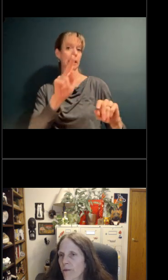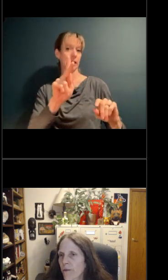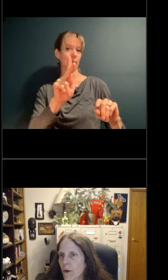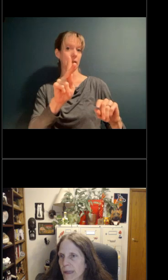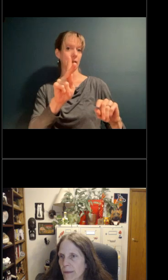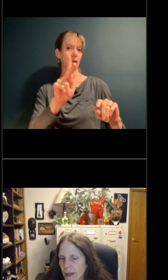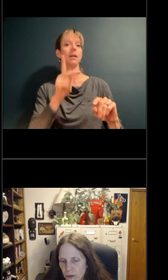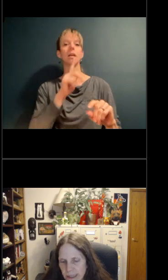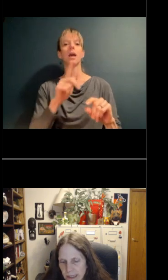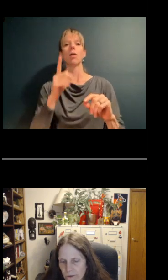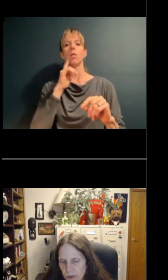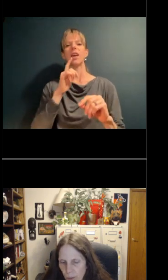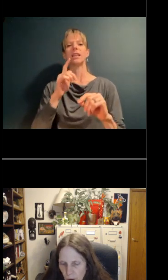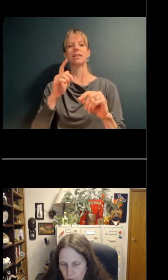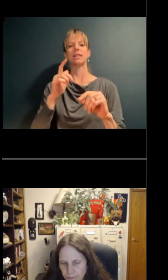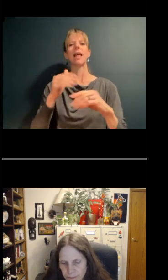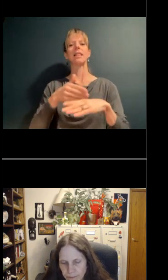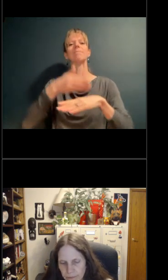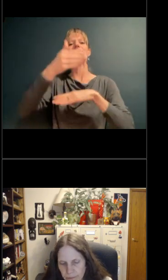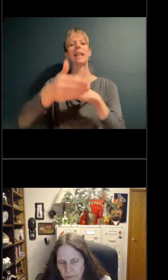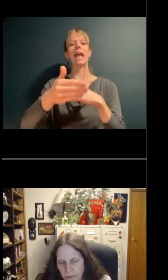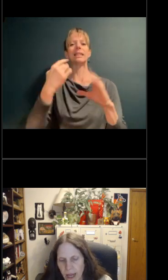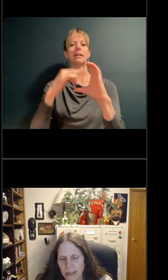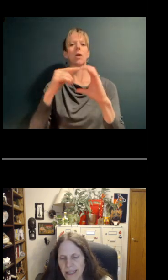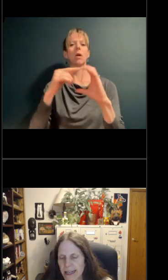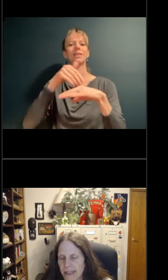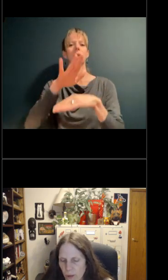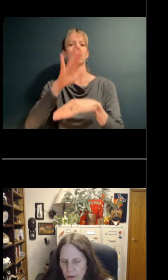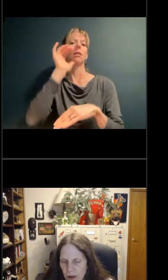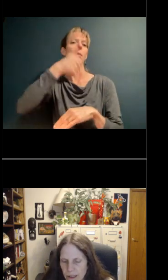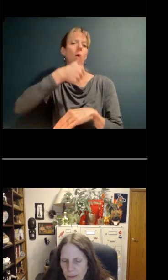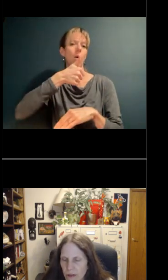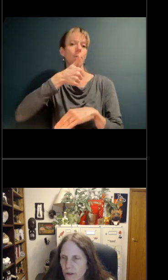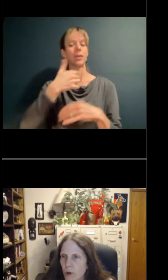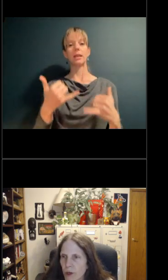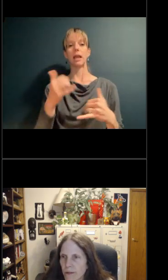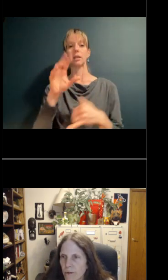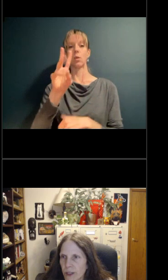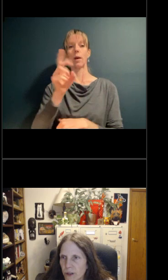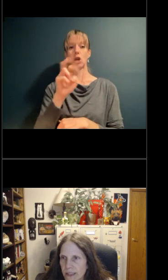the follow-up email you receive tomorrow. Today's webinar is being recorded for the